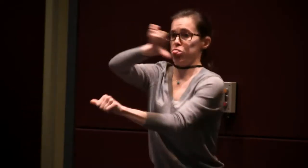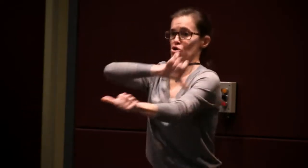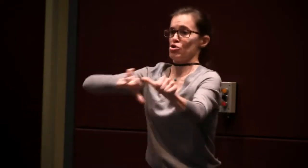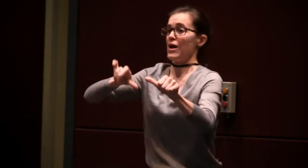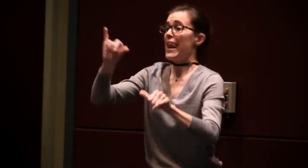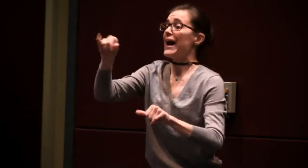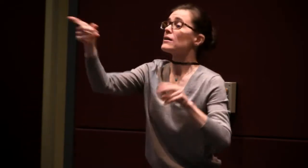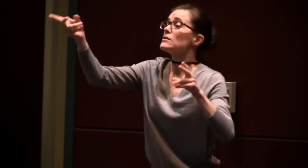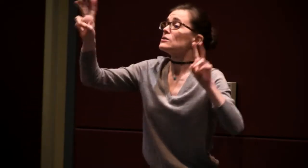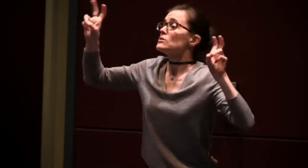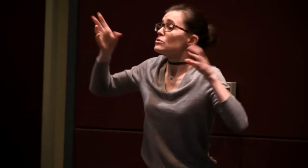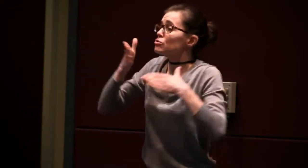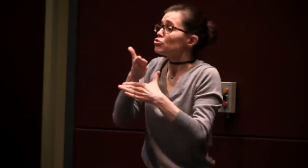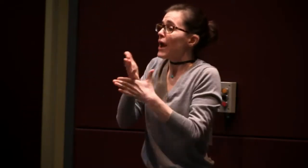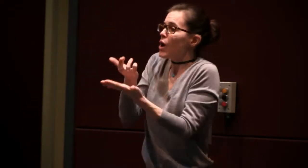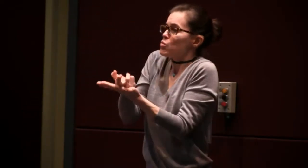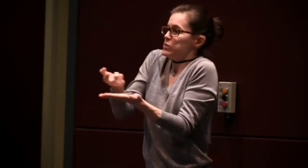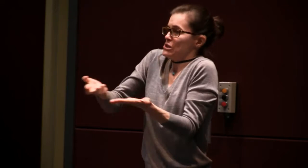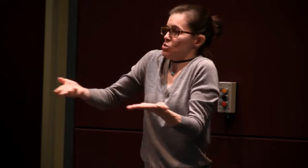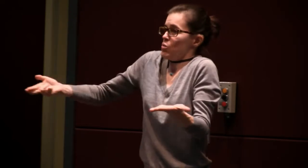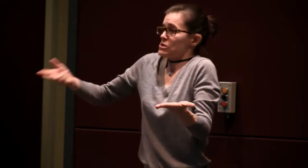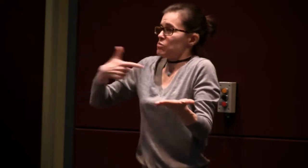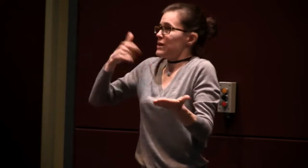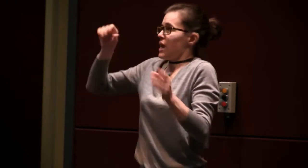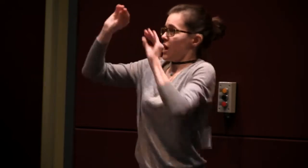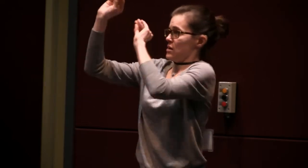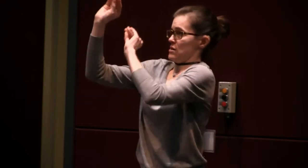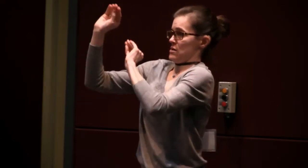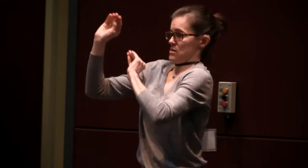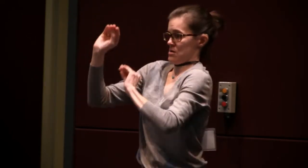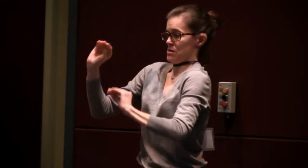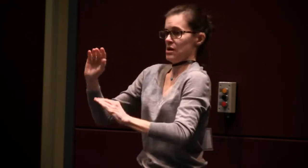How do we find out about the work that others are doing